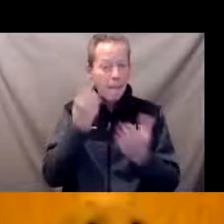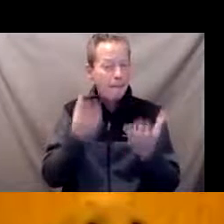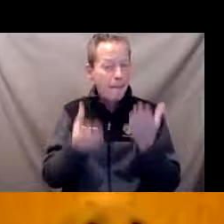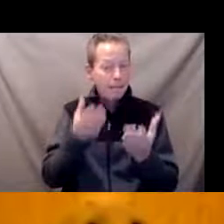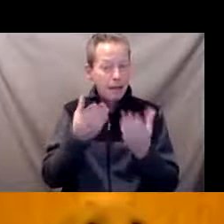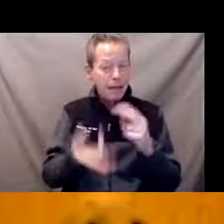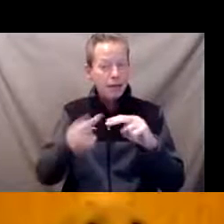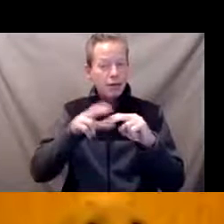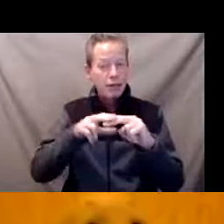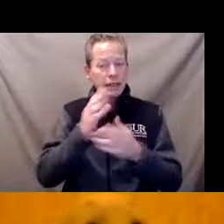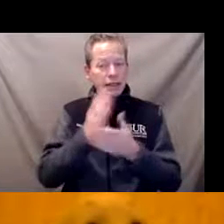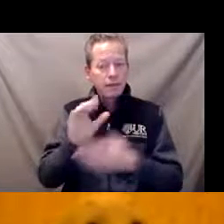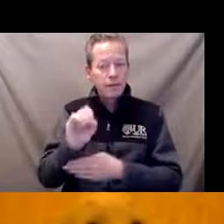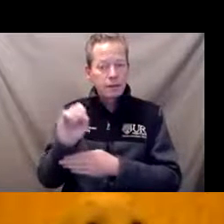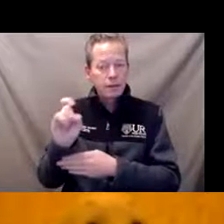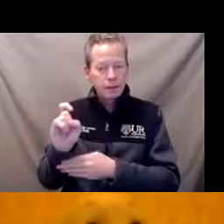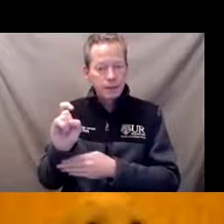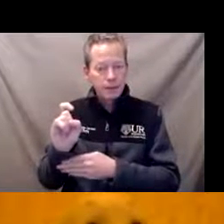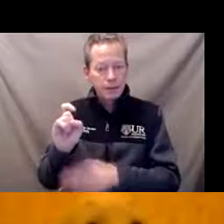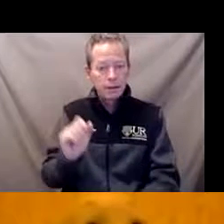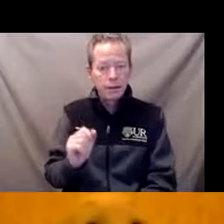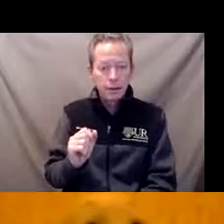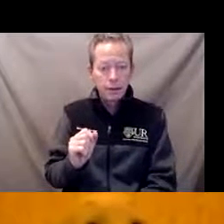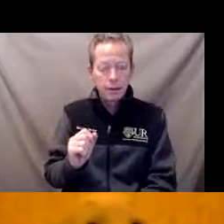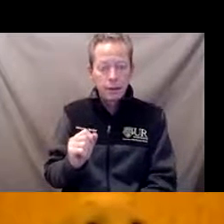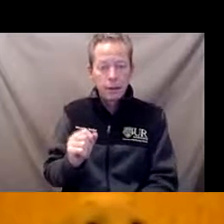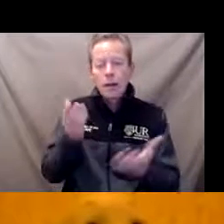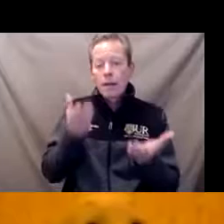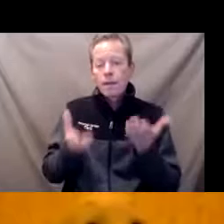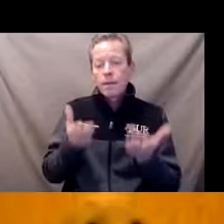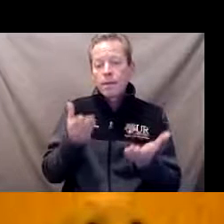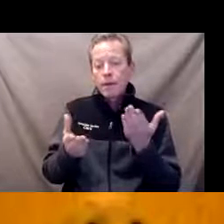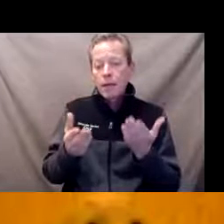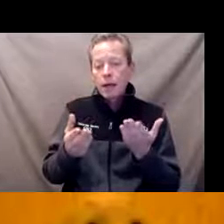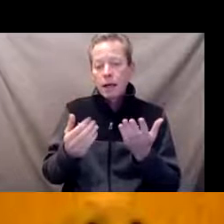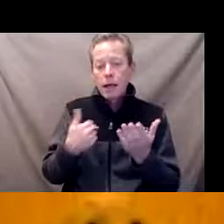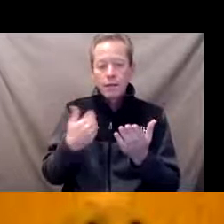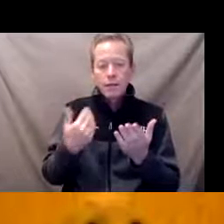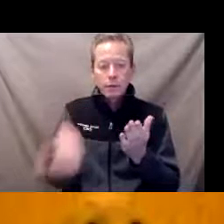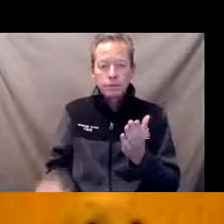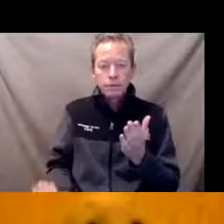of their symptoms.they may have a return of past behaviors and we often will see